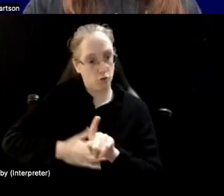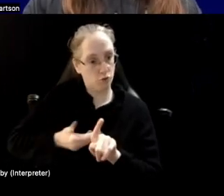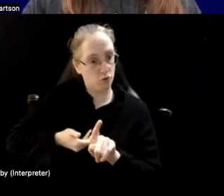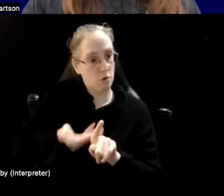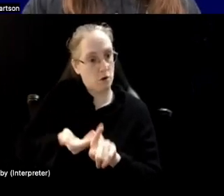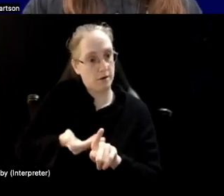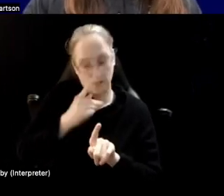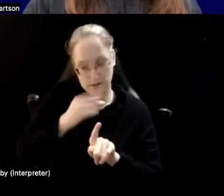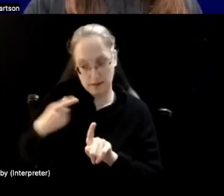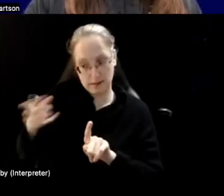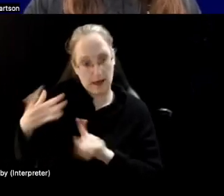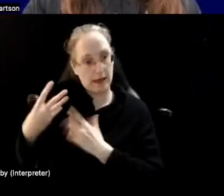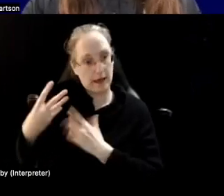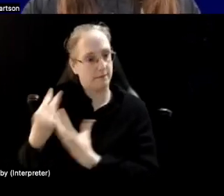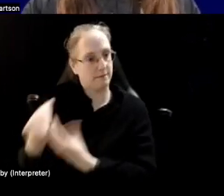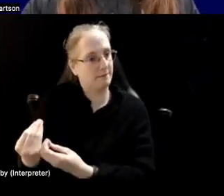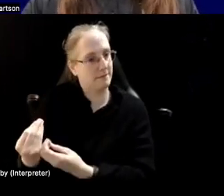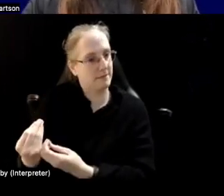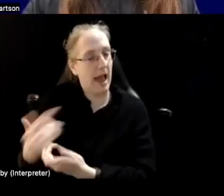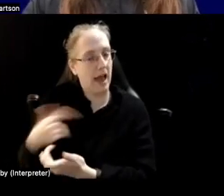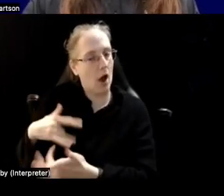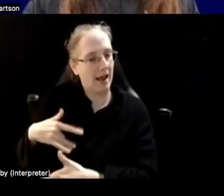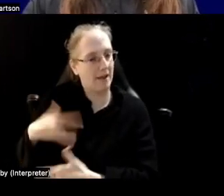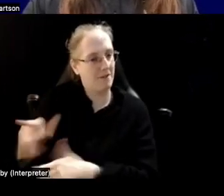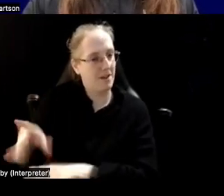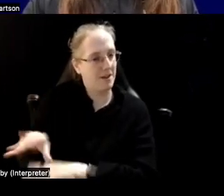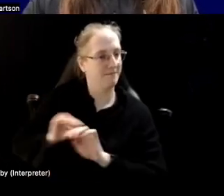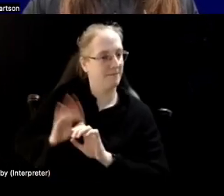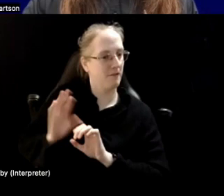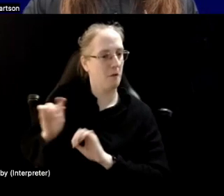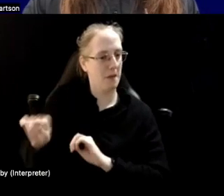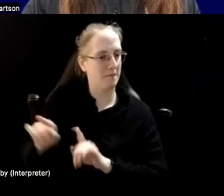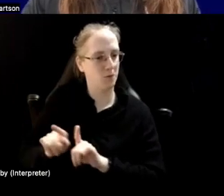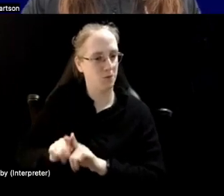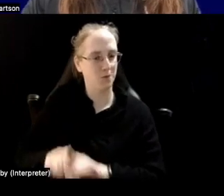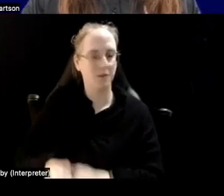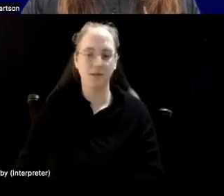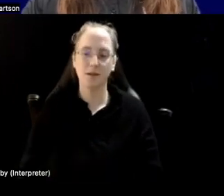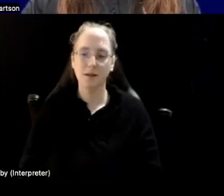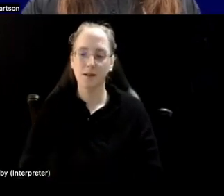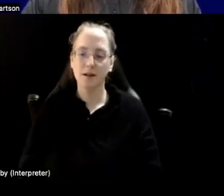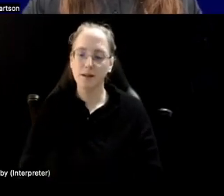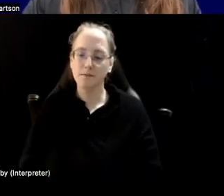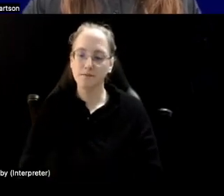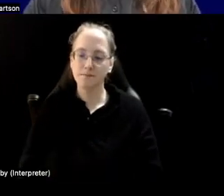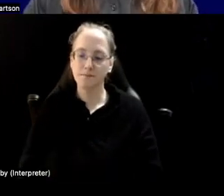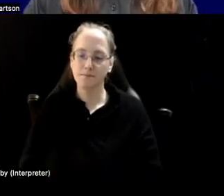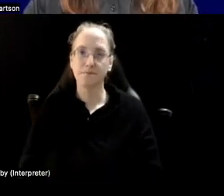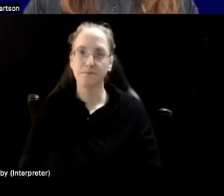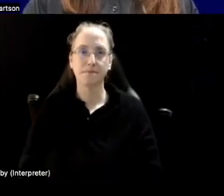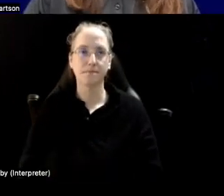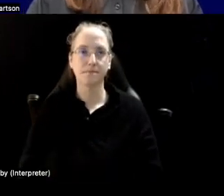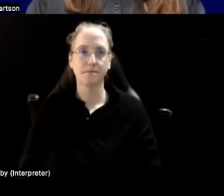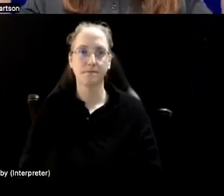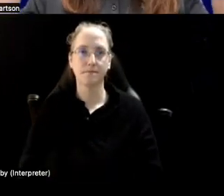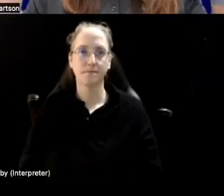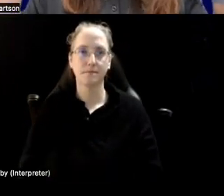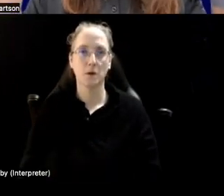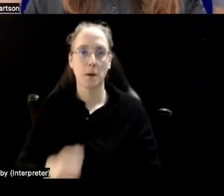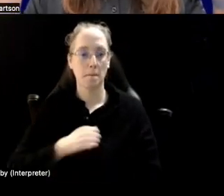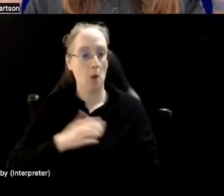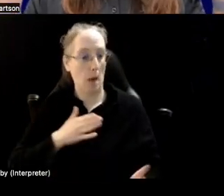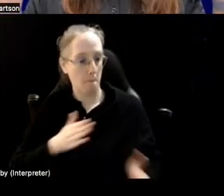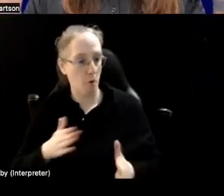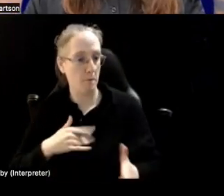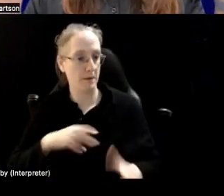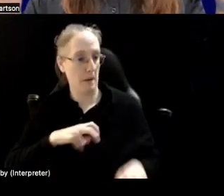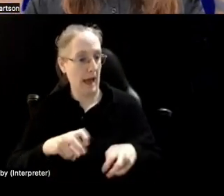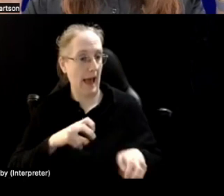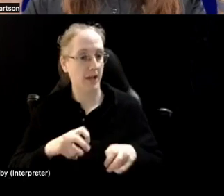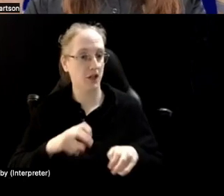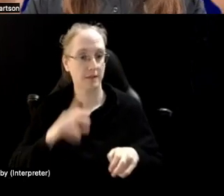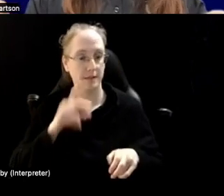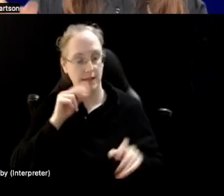the emotional reaction of the deafblind person as well, and your actions can be felt or "observed"